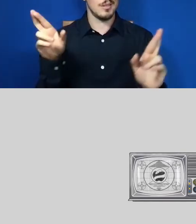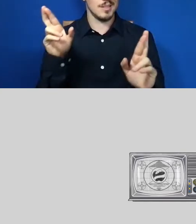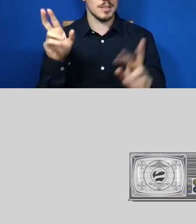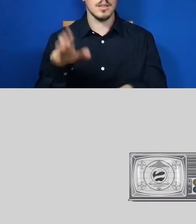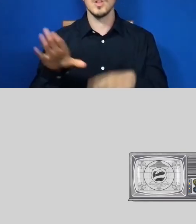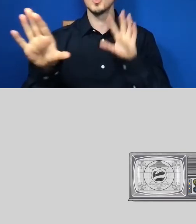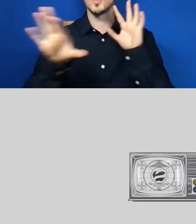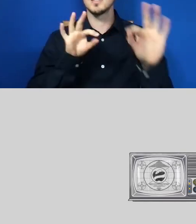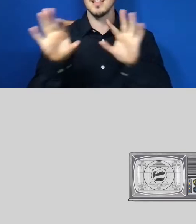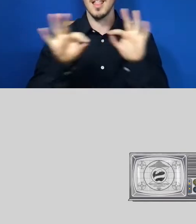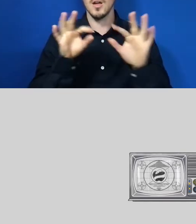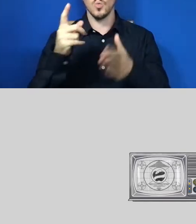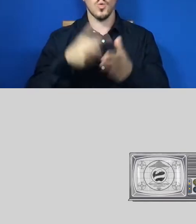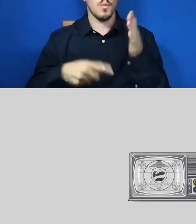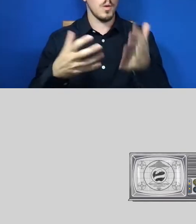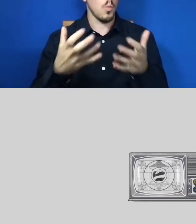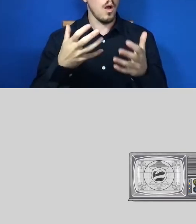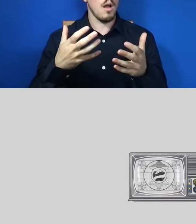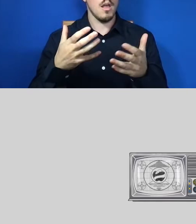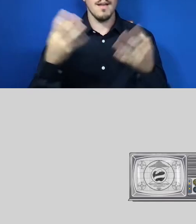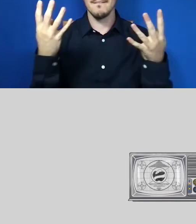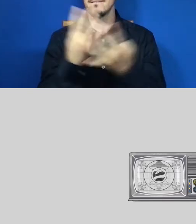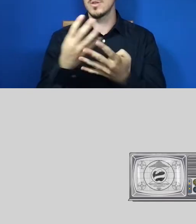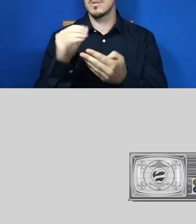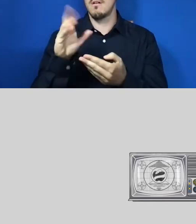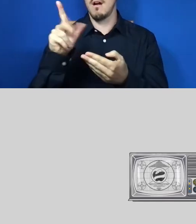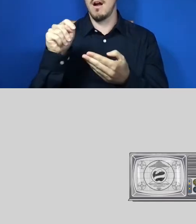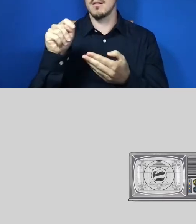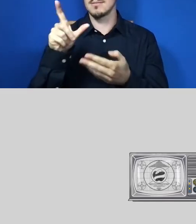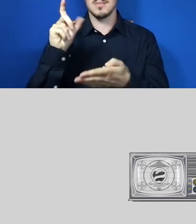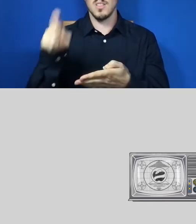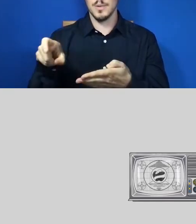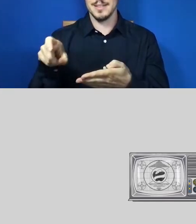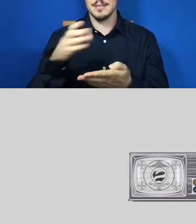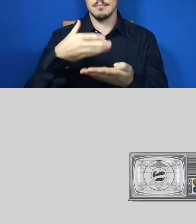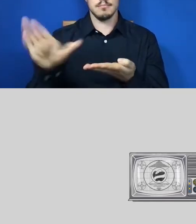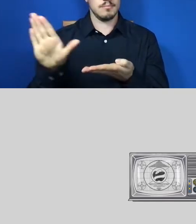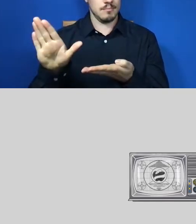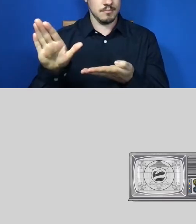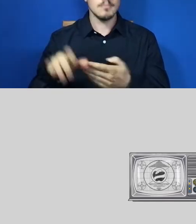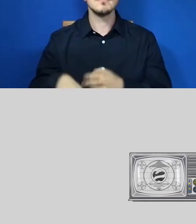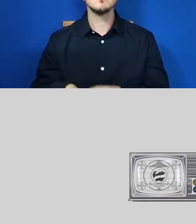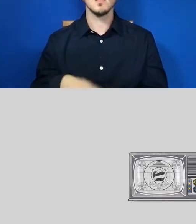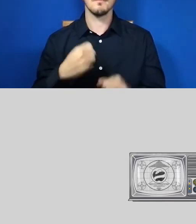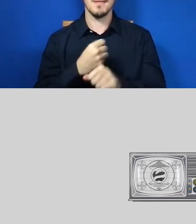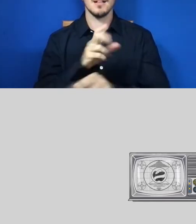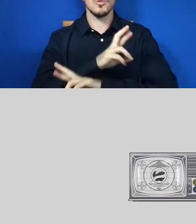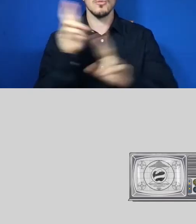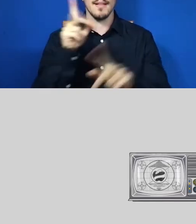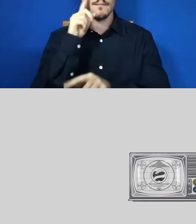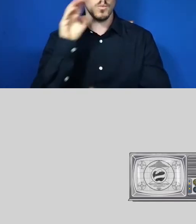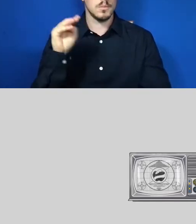In this step, we select the data that we want and also filter out our data and also make it suitable for machine learning,